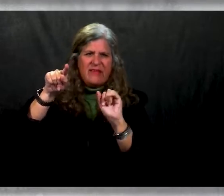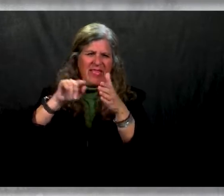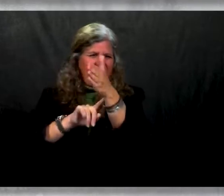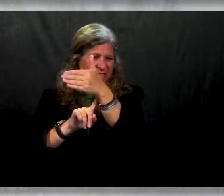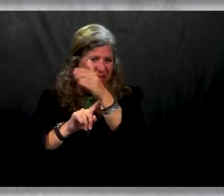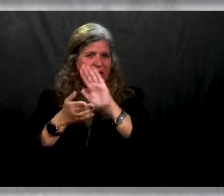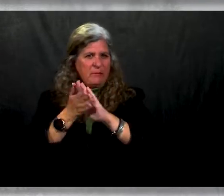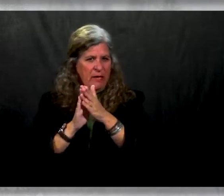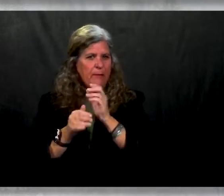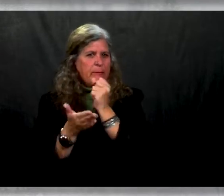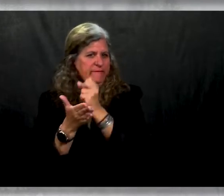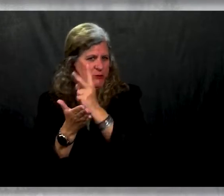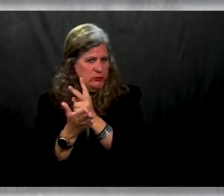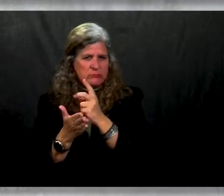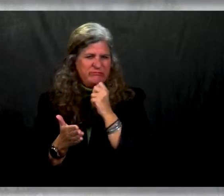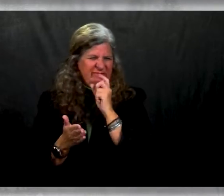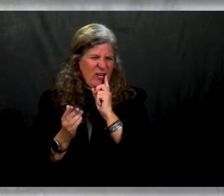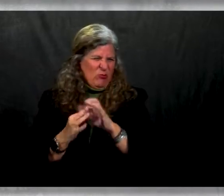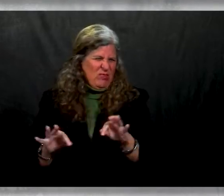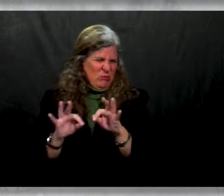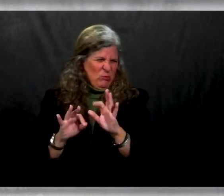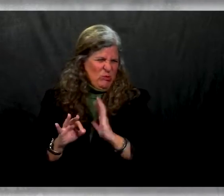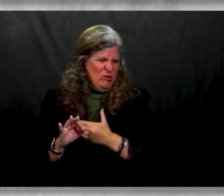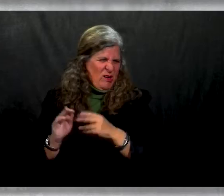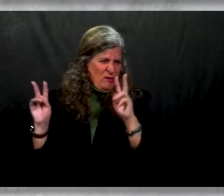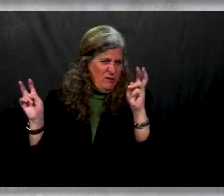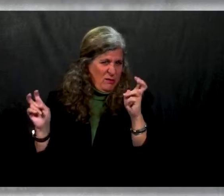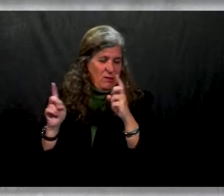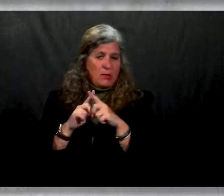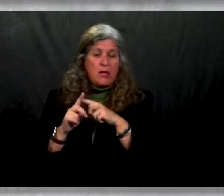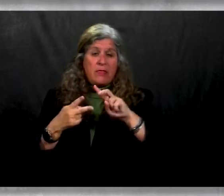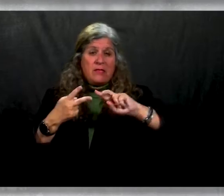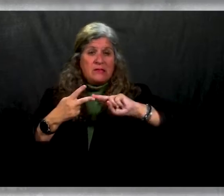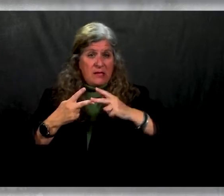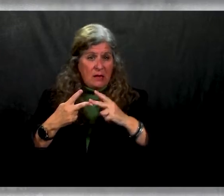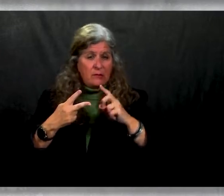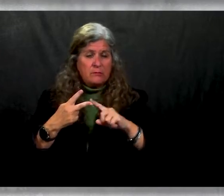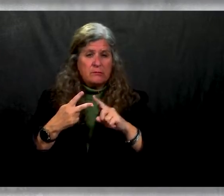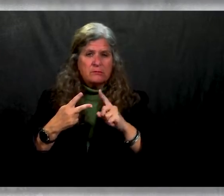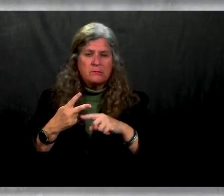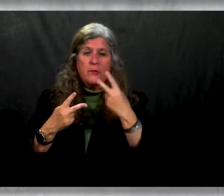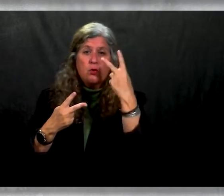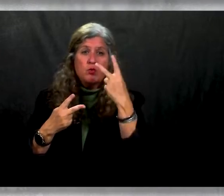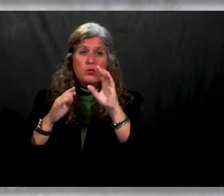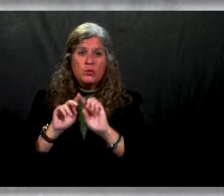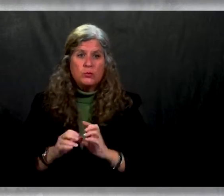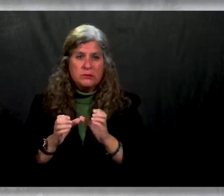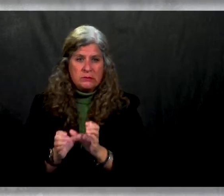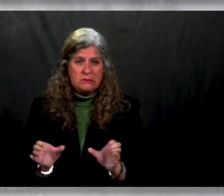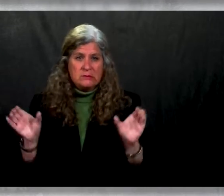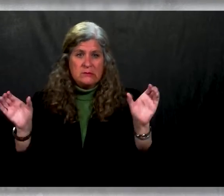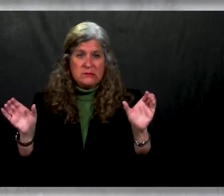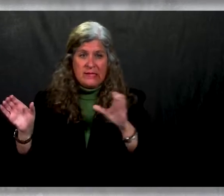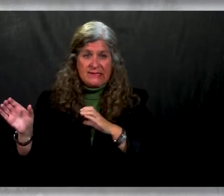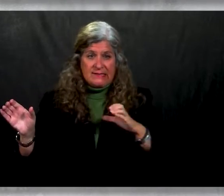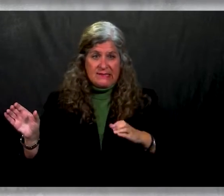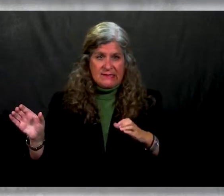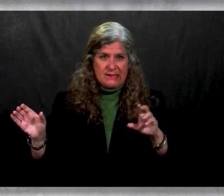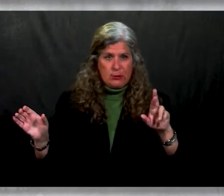But the second one basically distinguished between two different types of citizens, which they called Reich citizens.